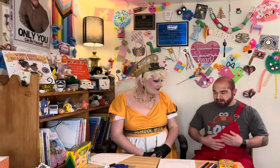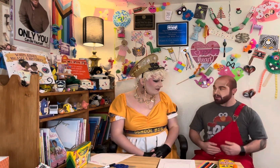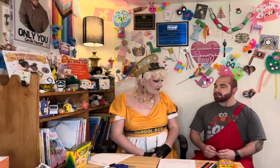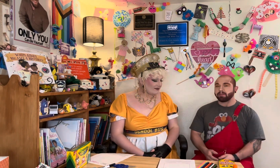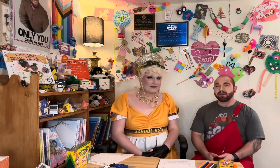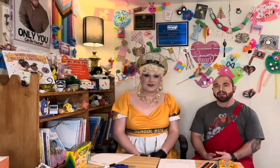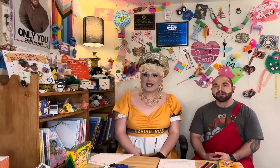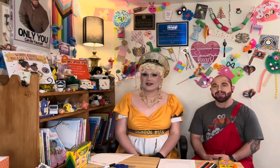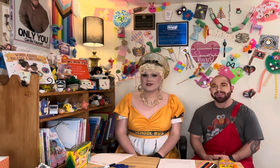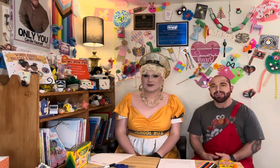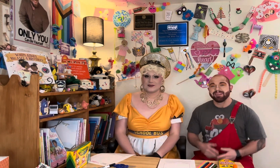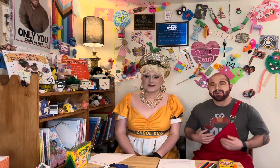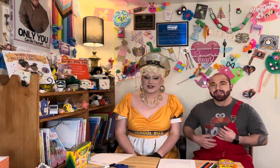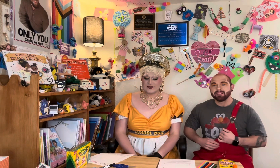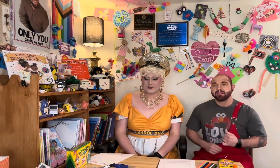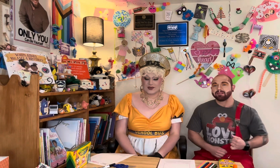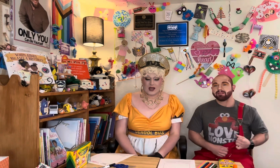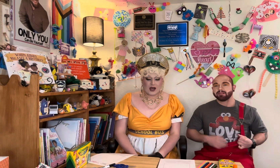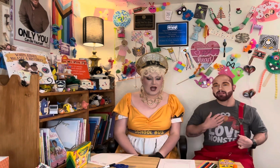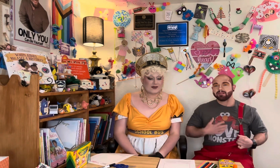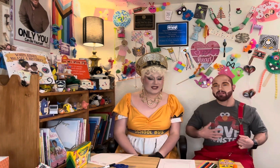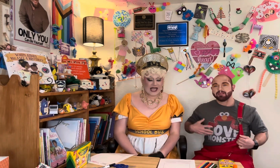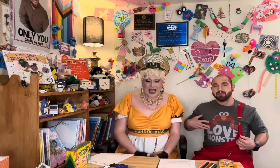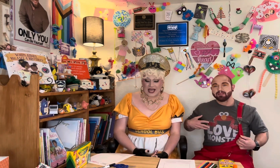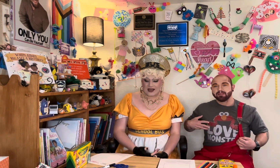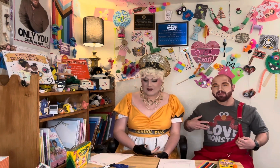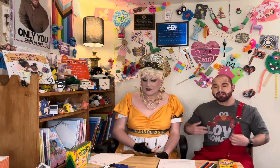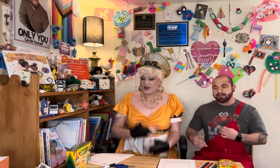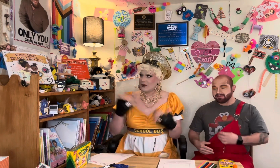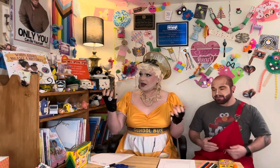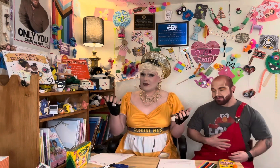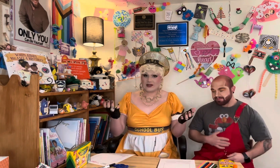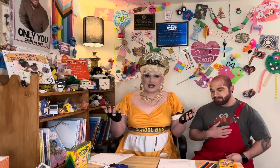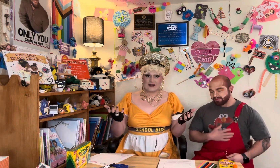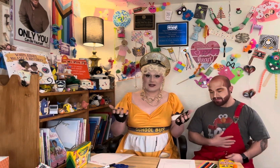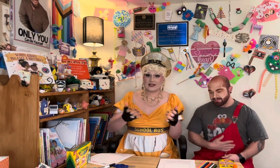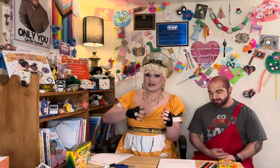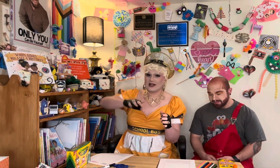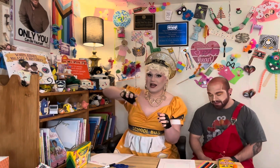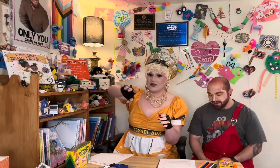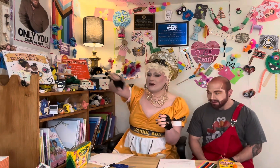everyone's buddy. CALI: Yeah, that's true. That's true. Today, so another thing... this is, I don't know if